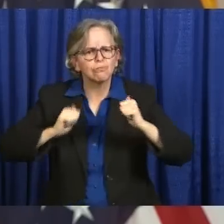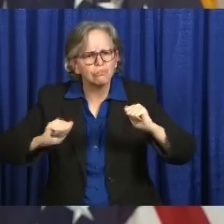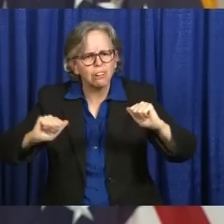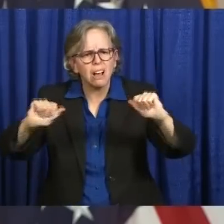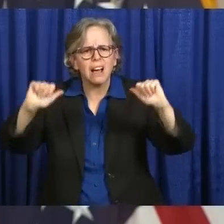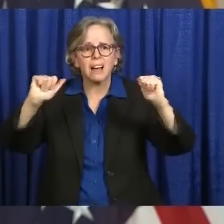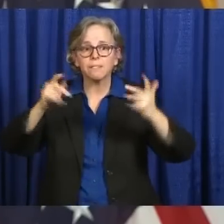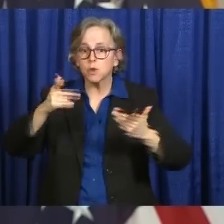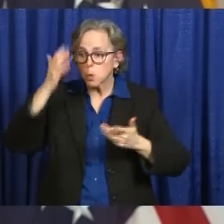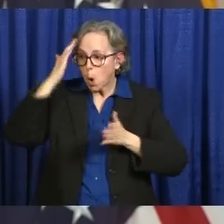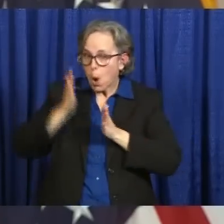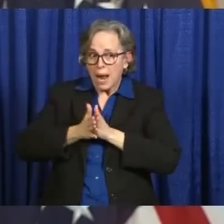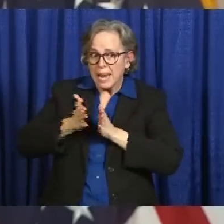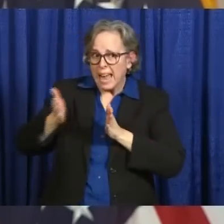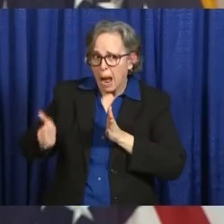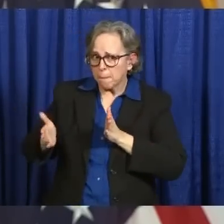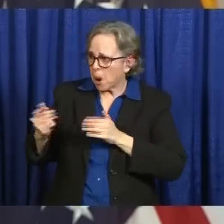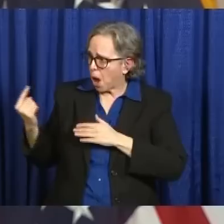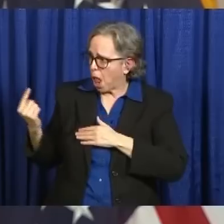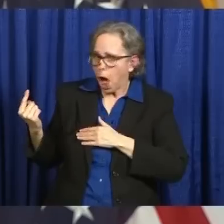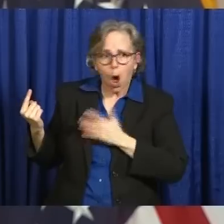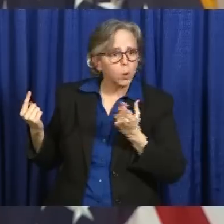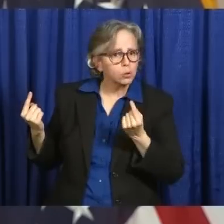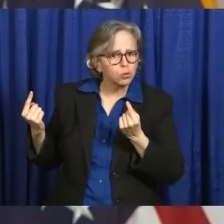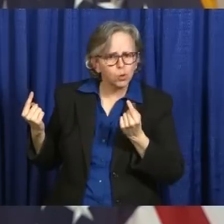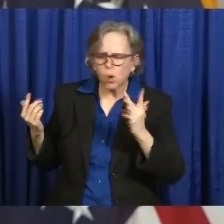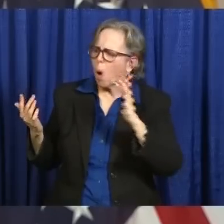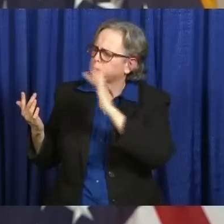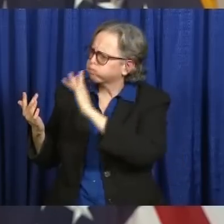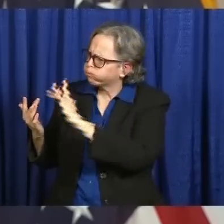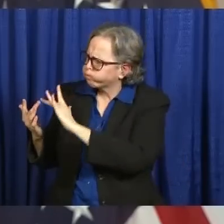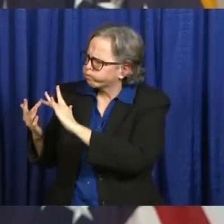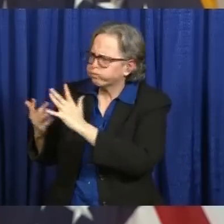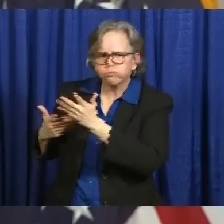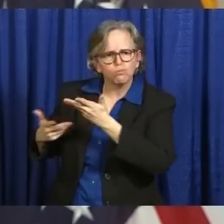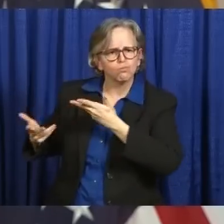IF YOU HAVE A NEIGHBOR THAT LIVES ALONE, OLDER ADULTS, FOR